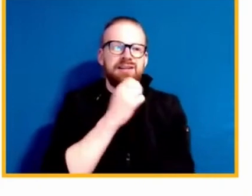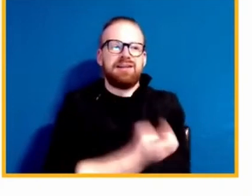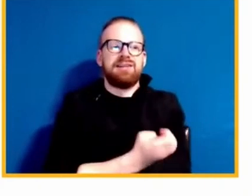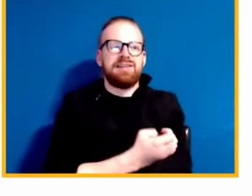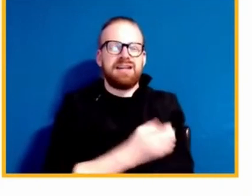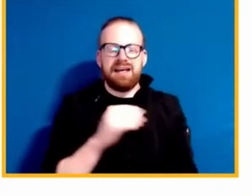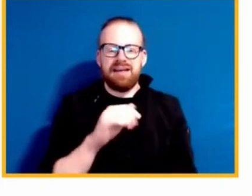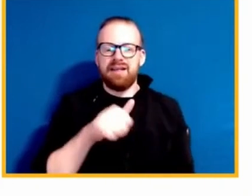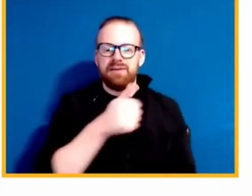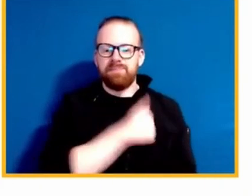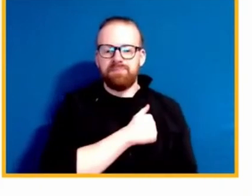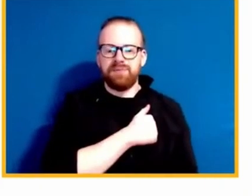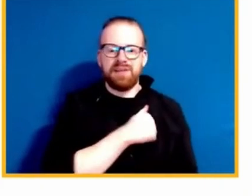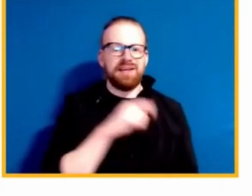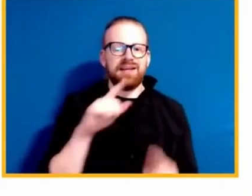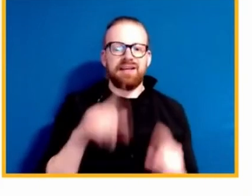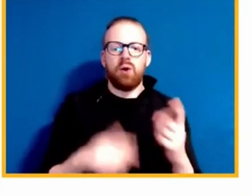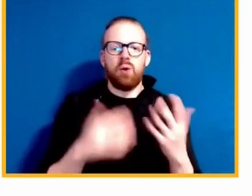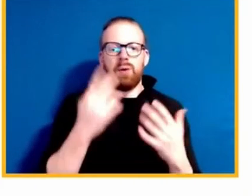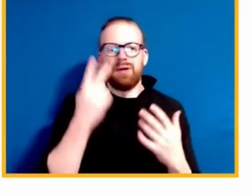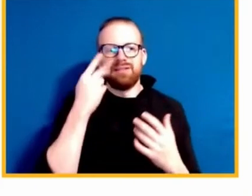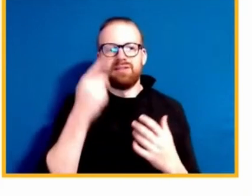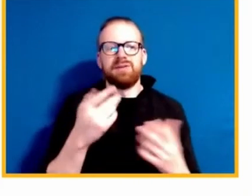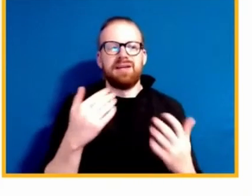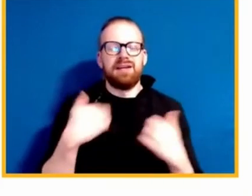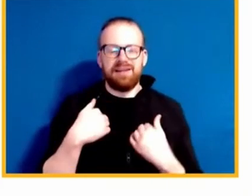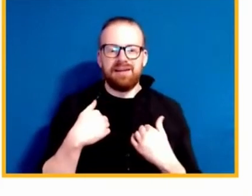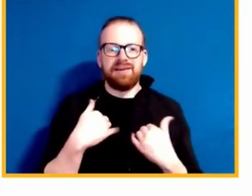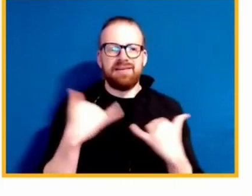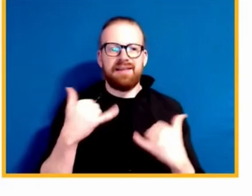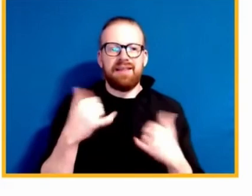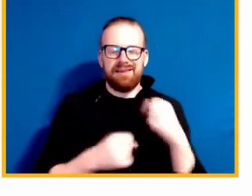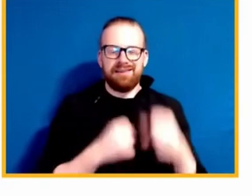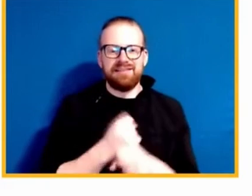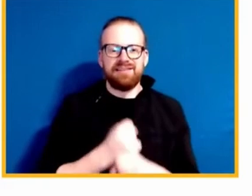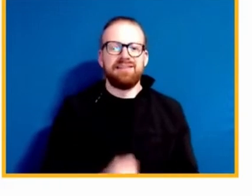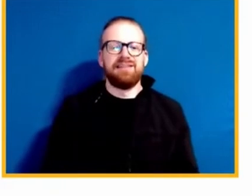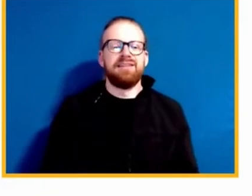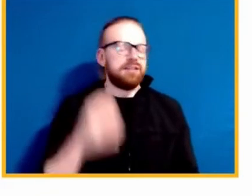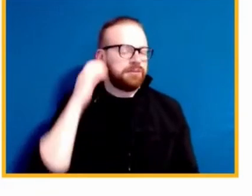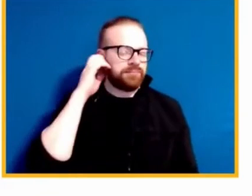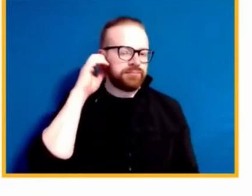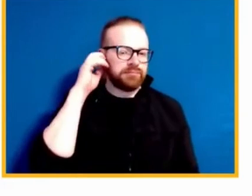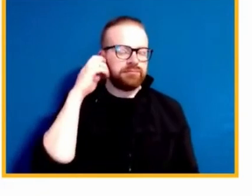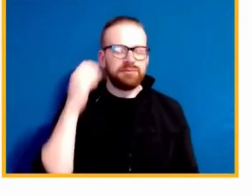and attitude, and I can't wait to see what they've got in store for us this year. So everybody, please give a